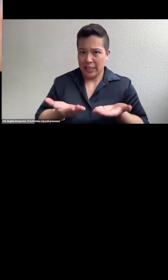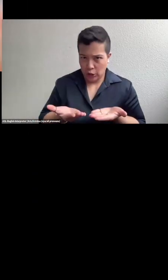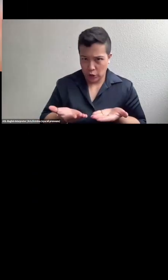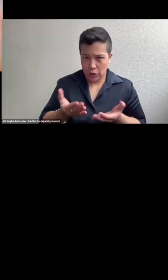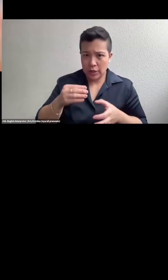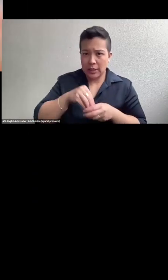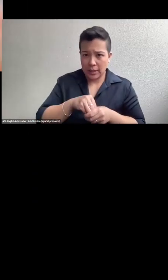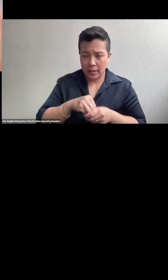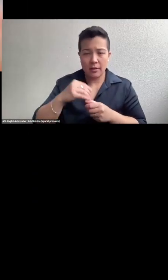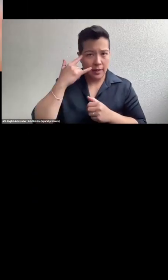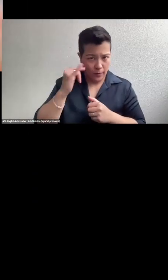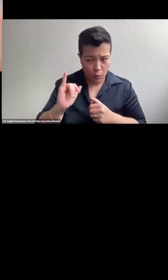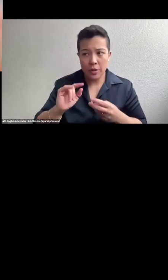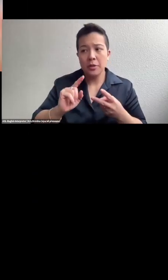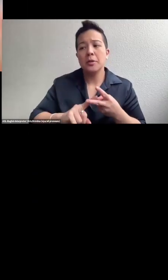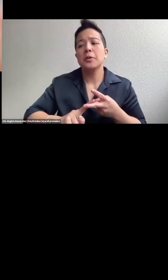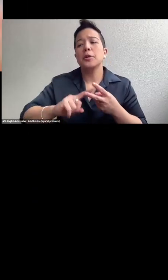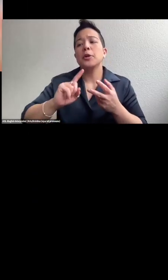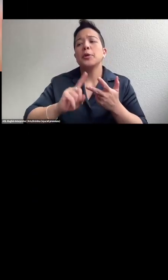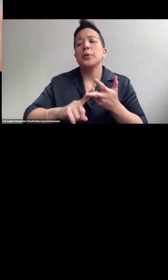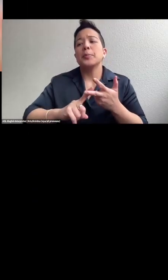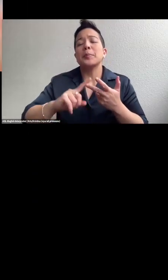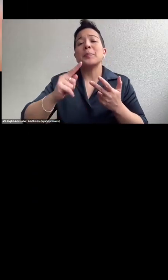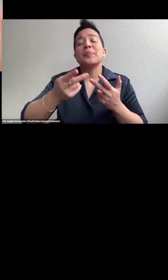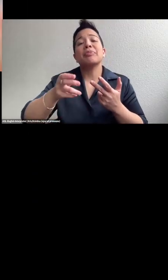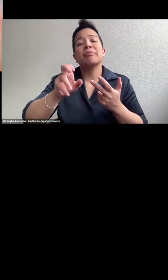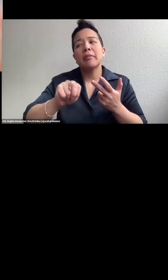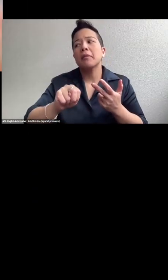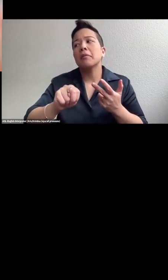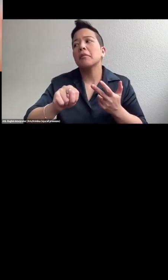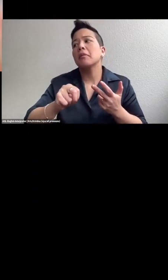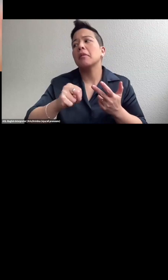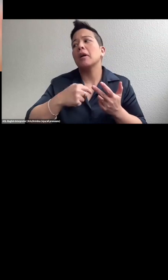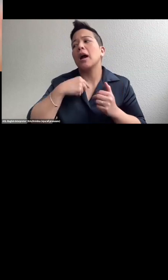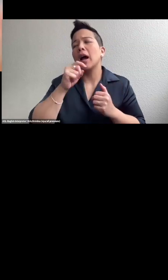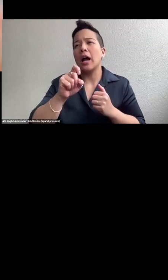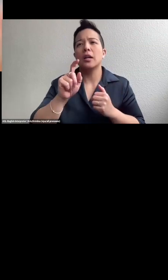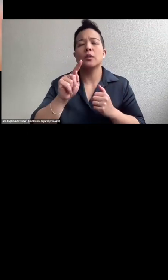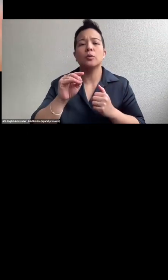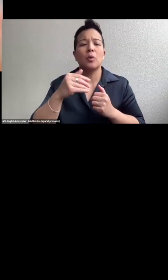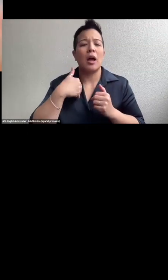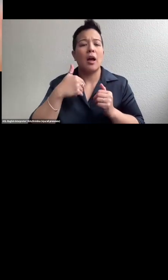in California, I had like another outside